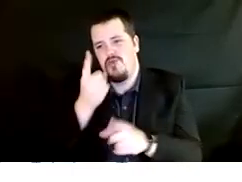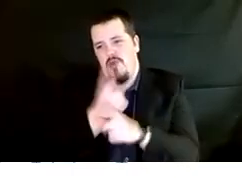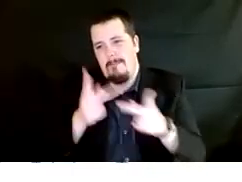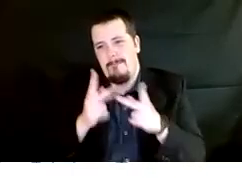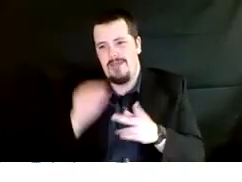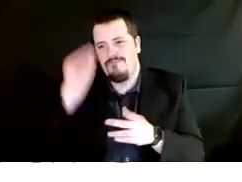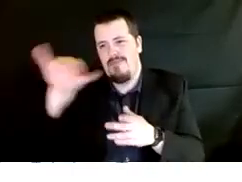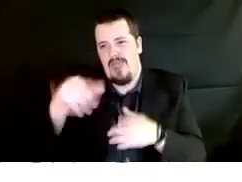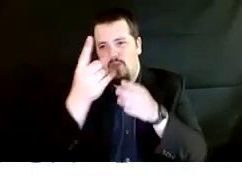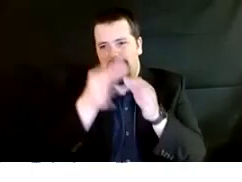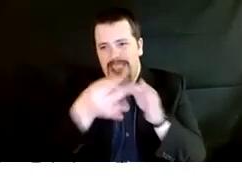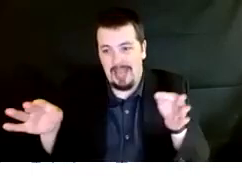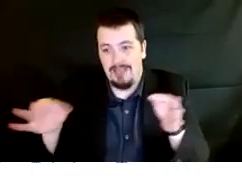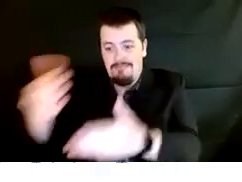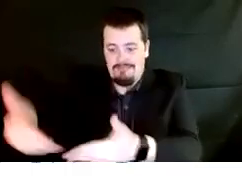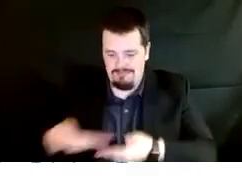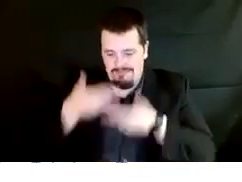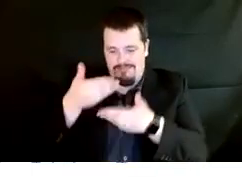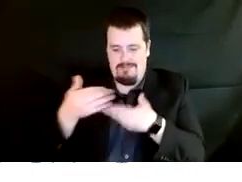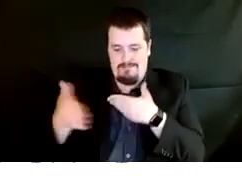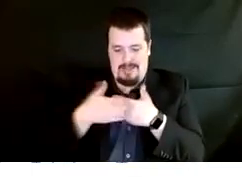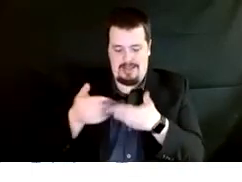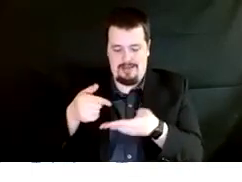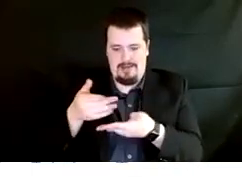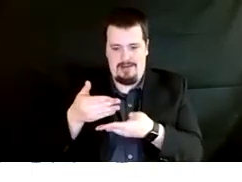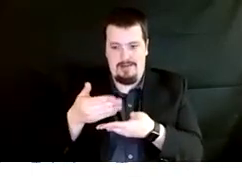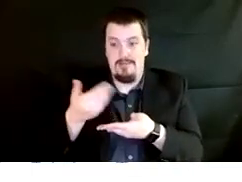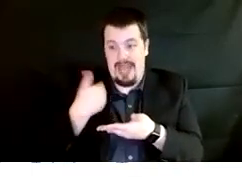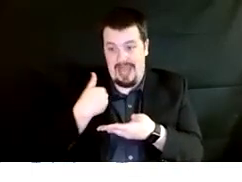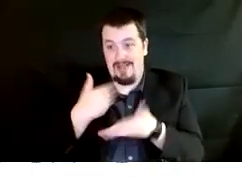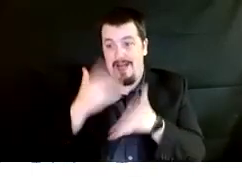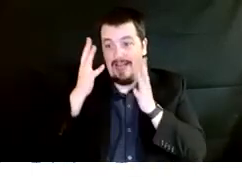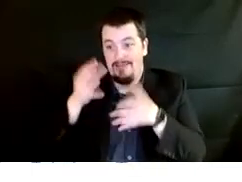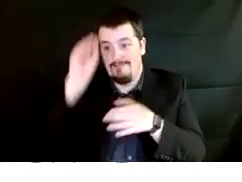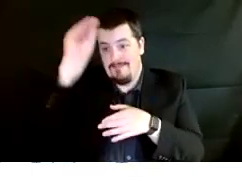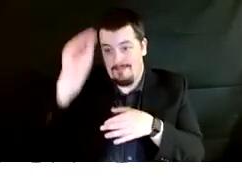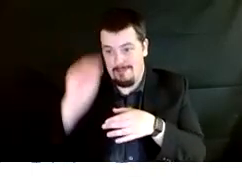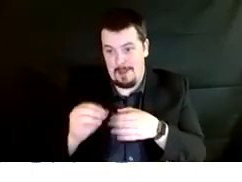and when we got the draft back um it had it in all the places we could put it um which is great